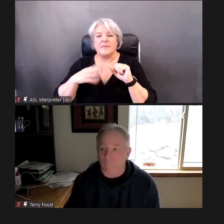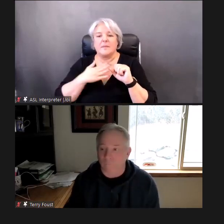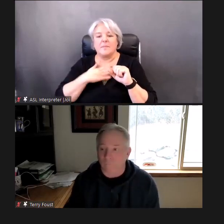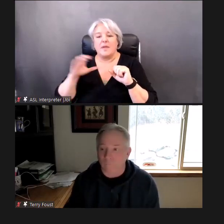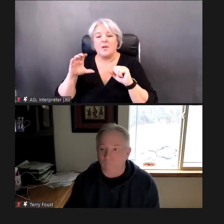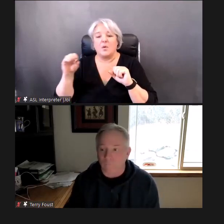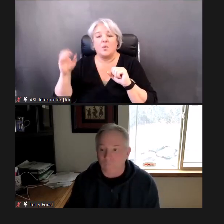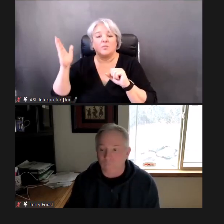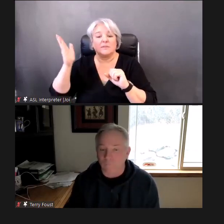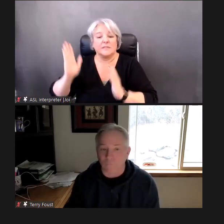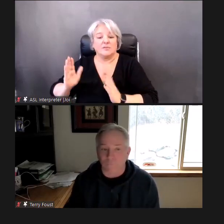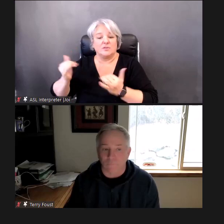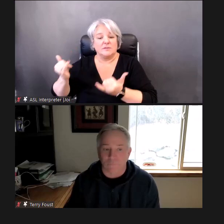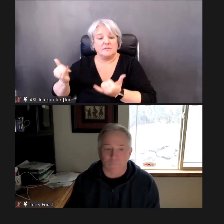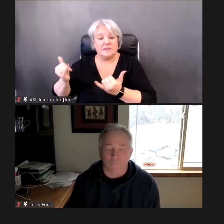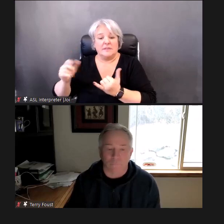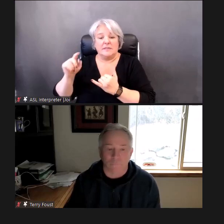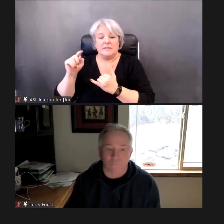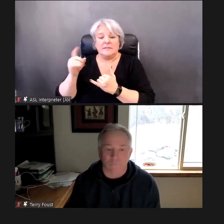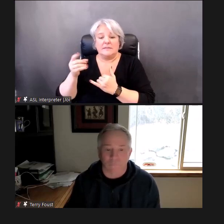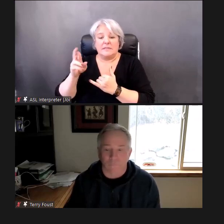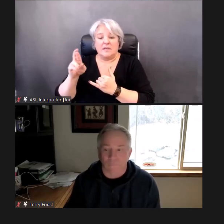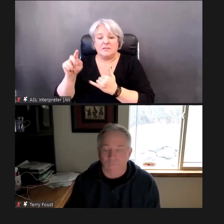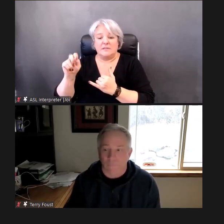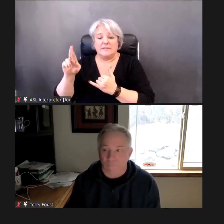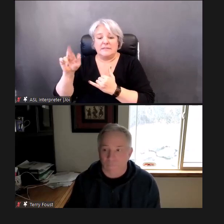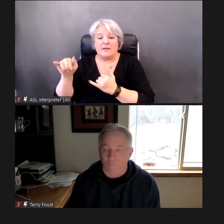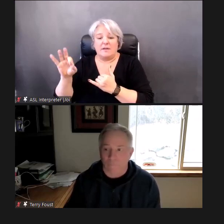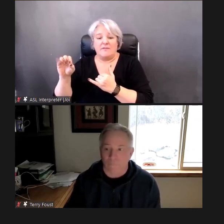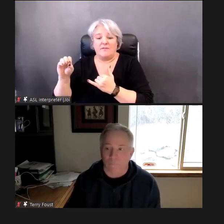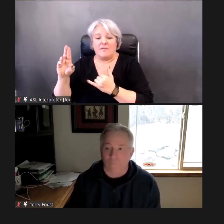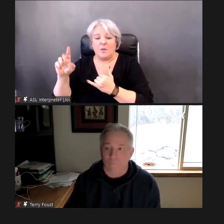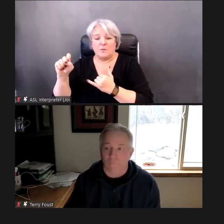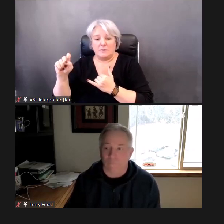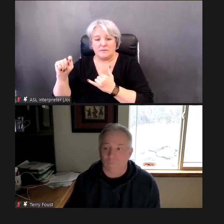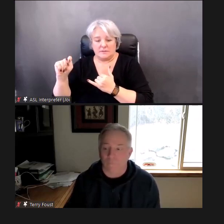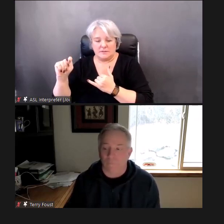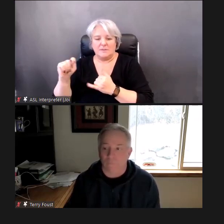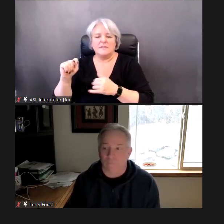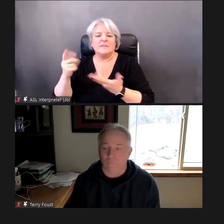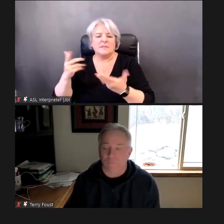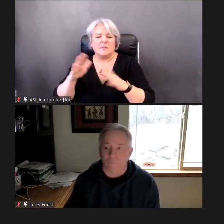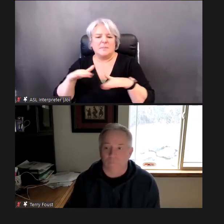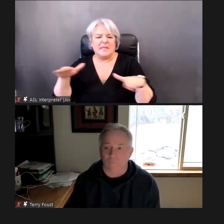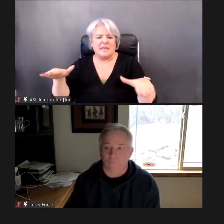today is Dr Terry faou who is a